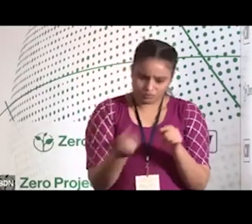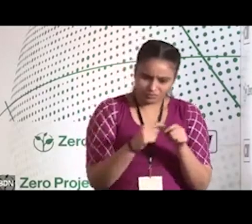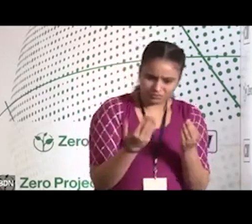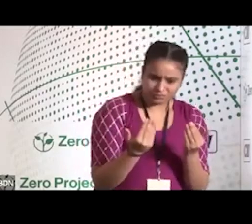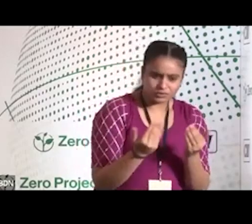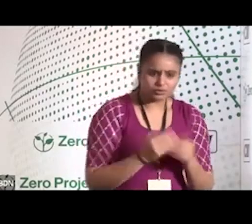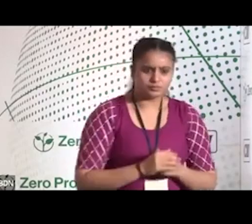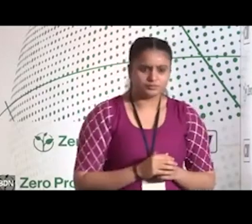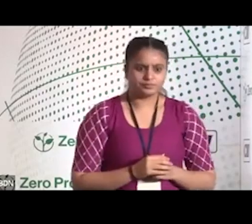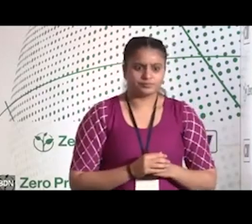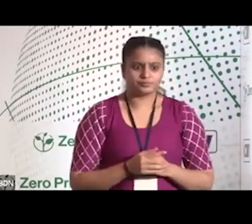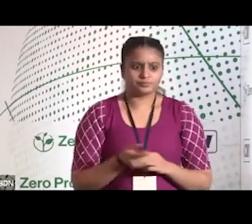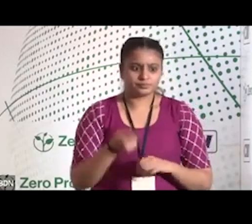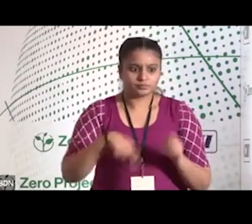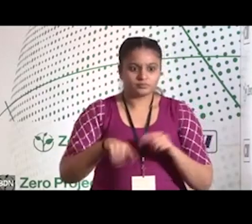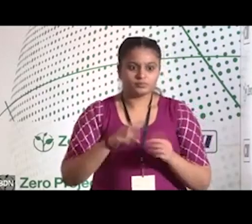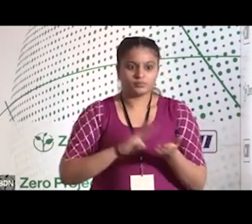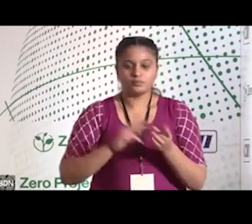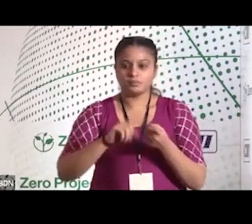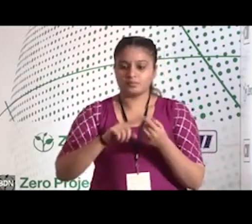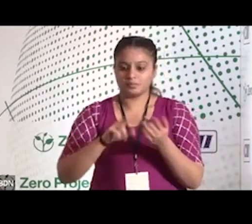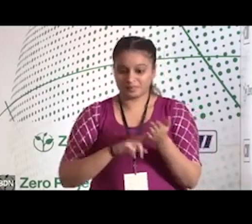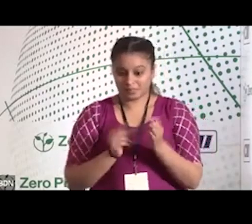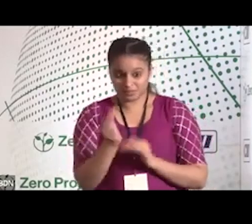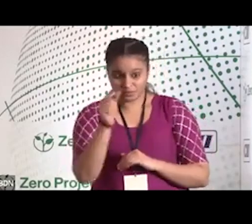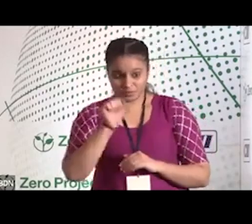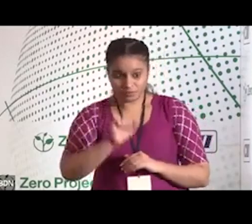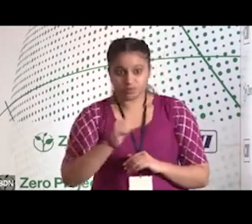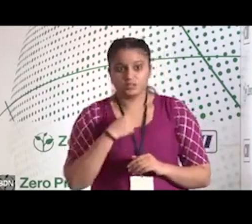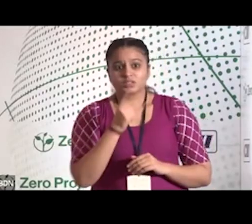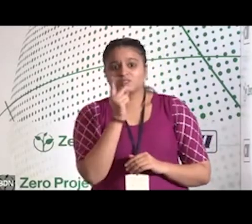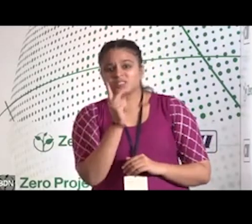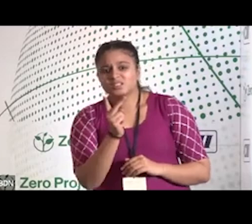So given the fact that you knew at that time was looking for some way